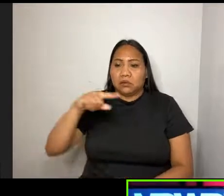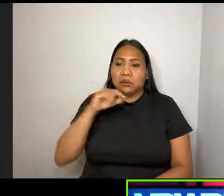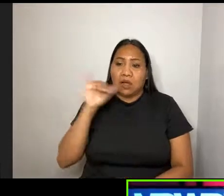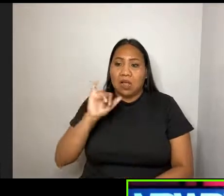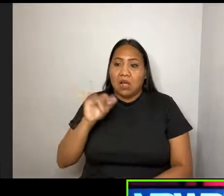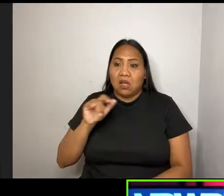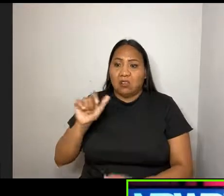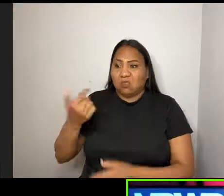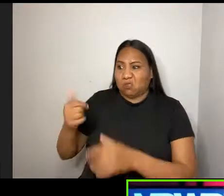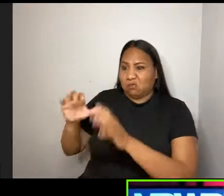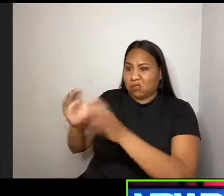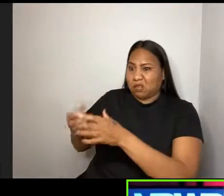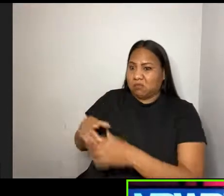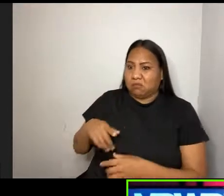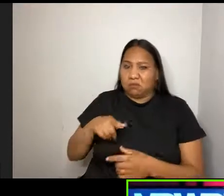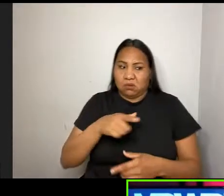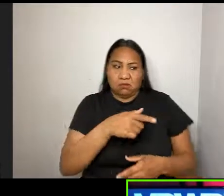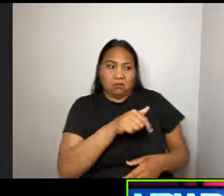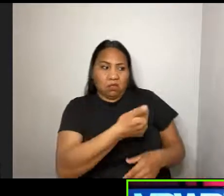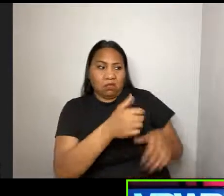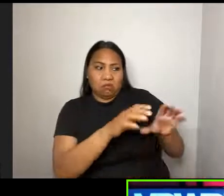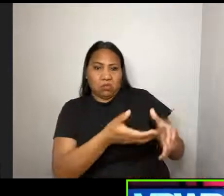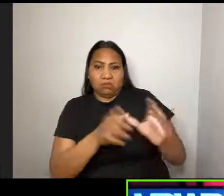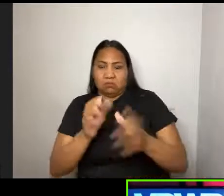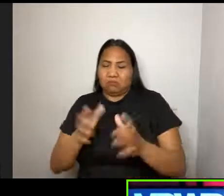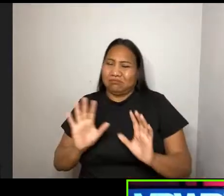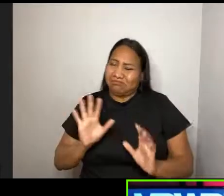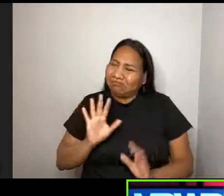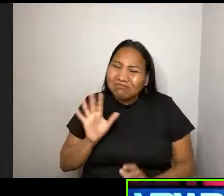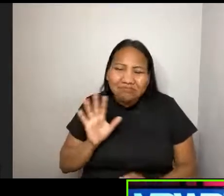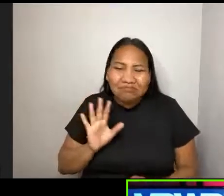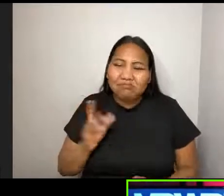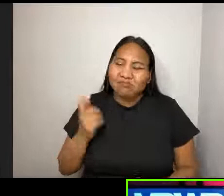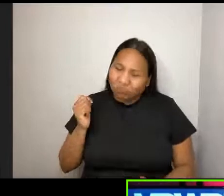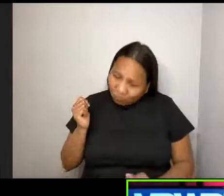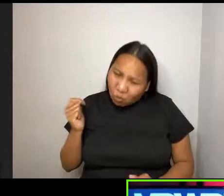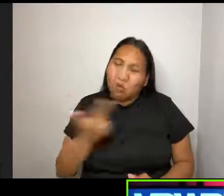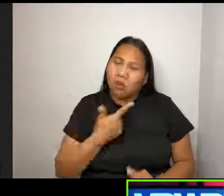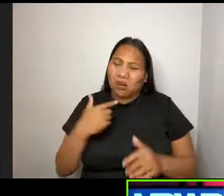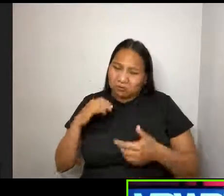like well, those people have those problems. We have our problems and those people have